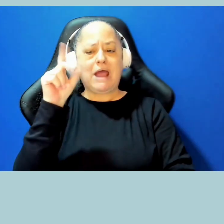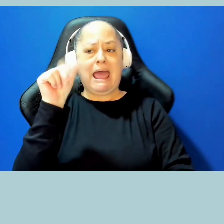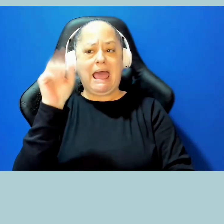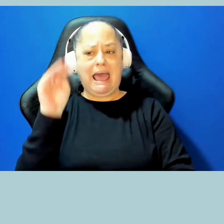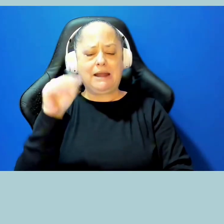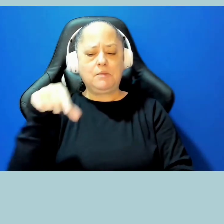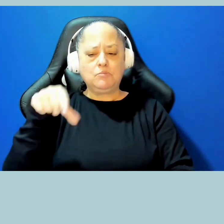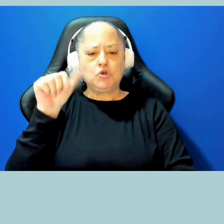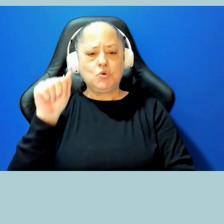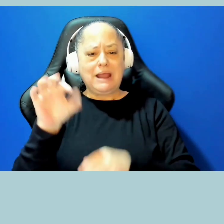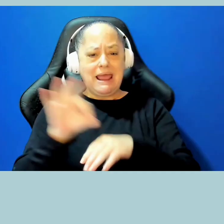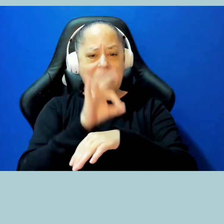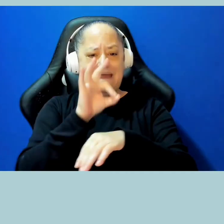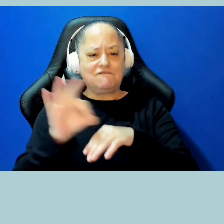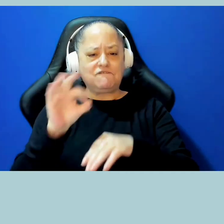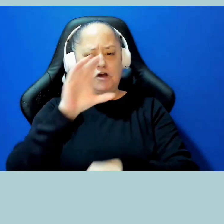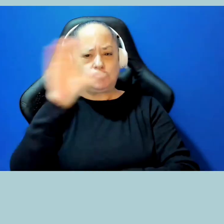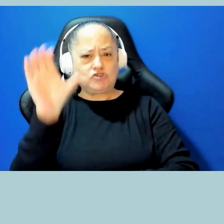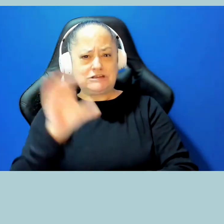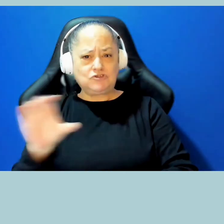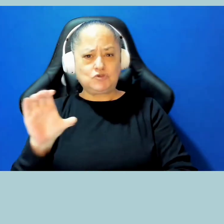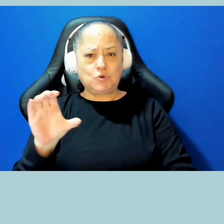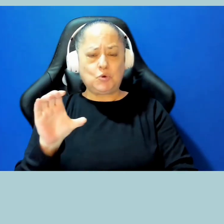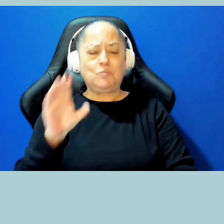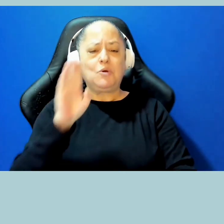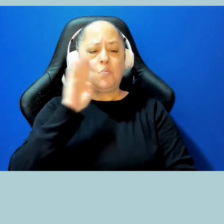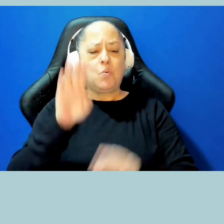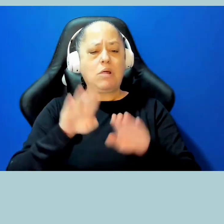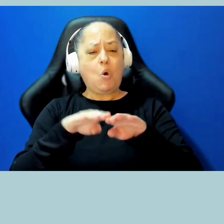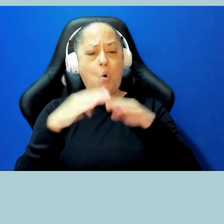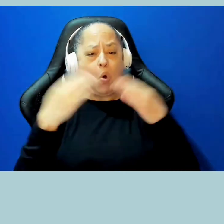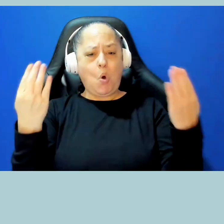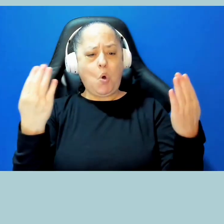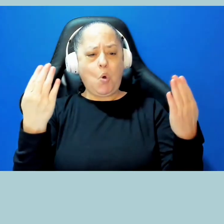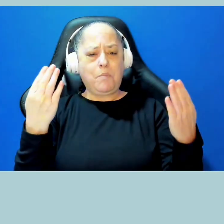function in Zoom, and we'll open up to audience discussion